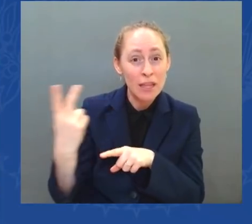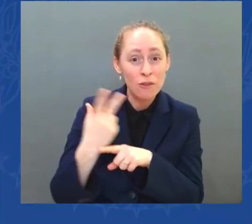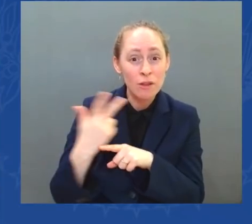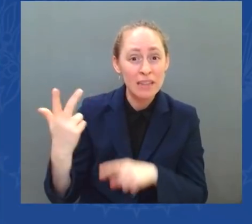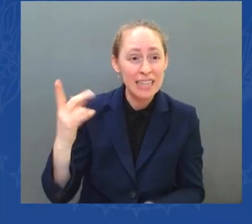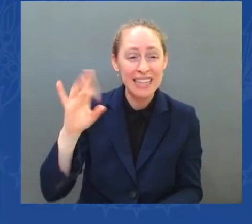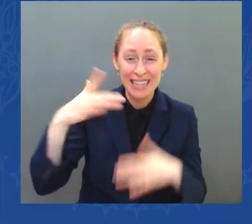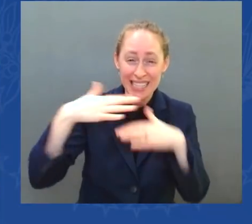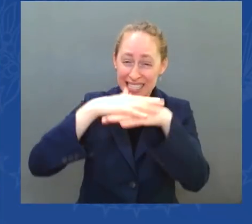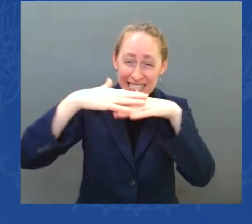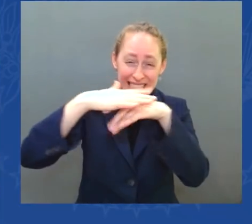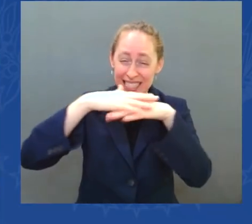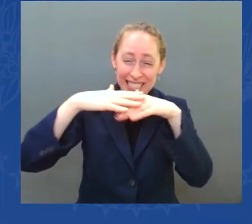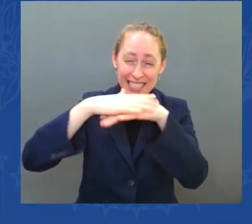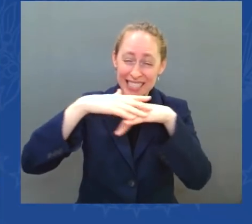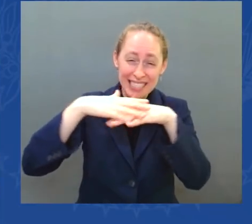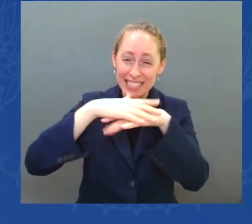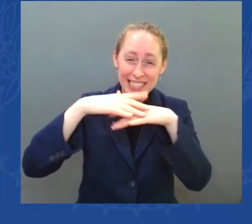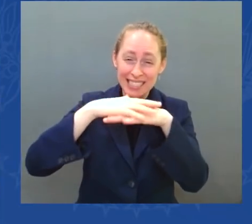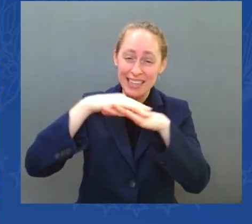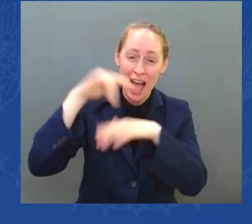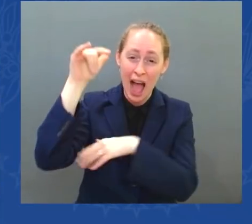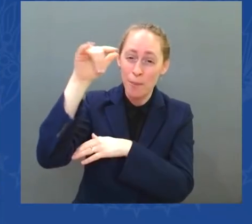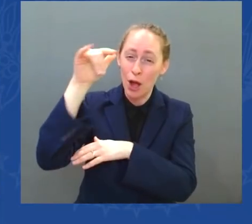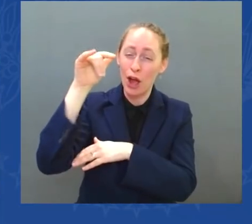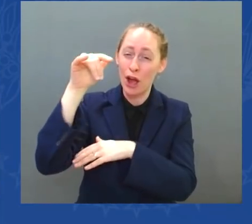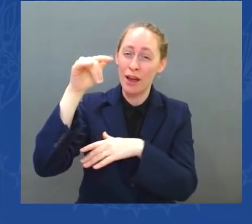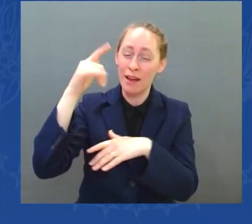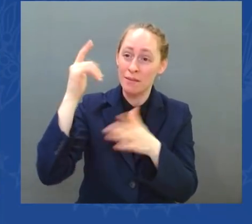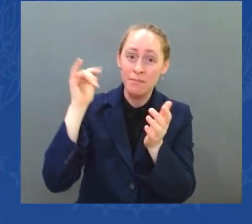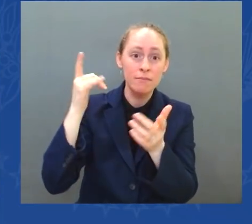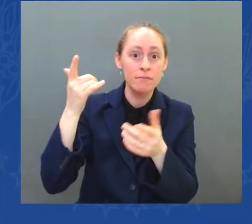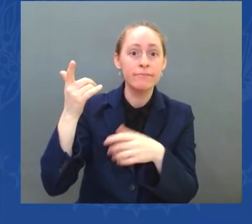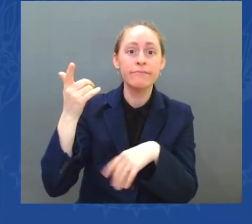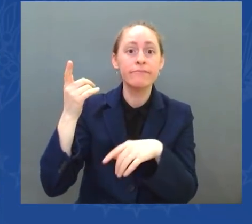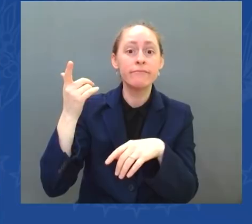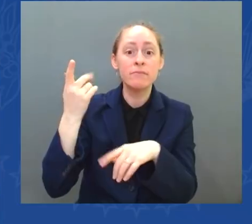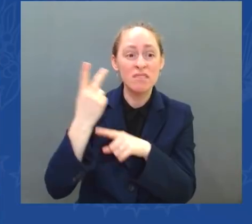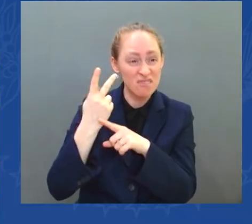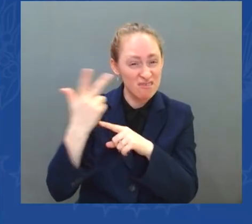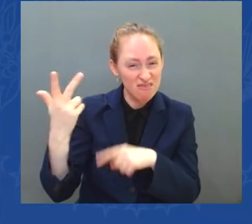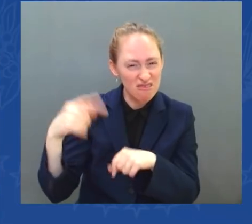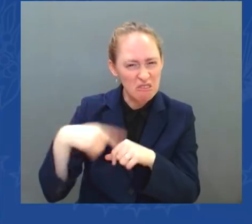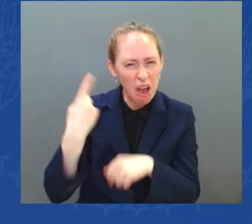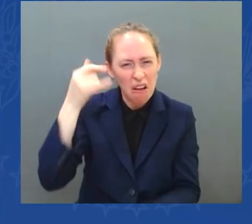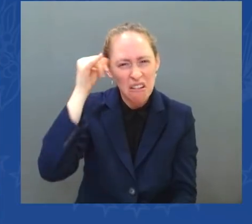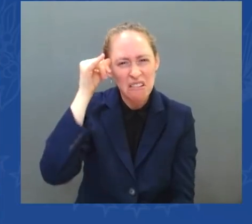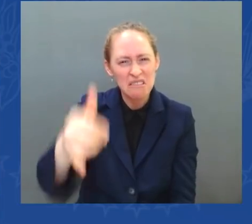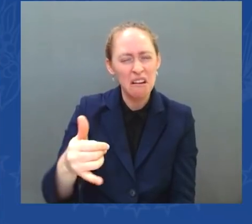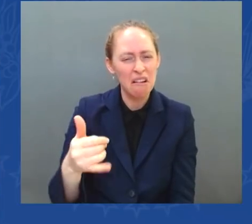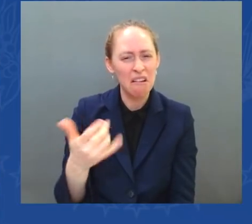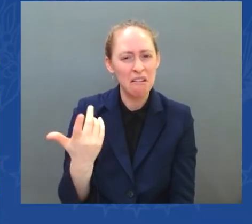because I said if I took you into O'Hare Airport blindfolded in the middle of the night and took you into one of China's airports